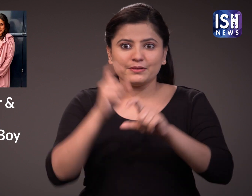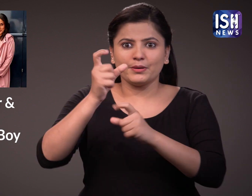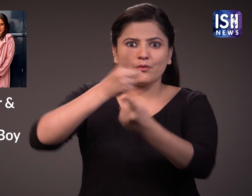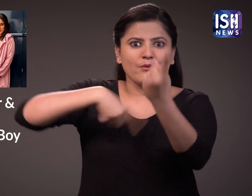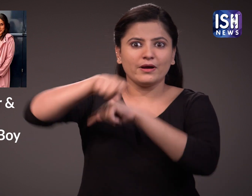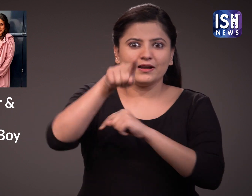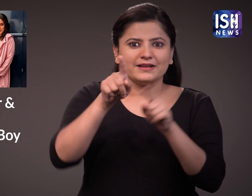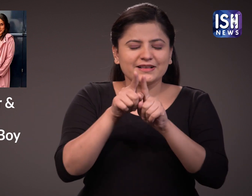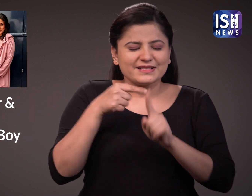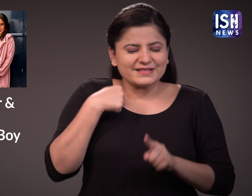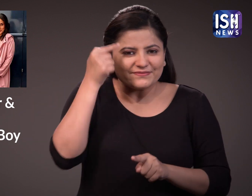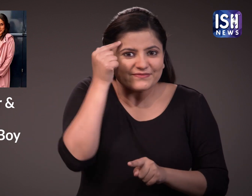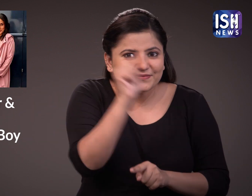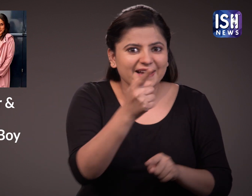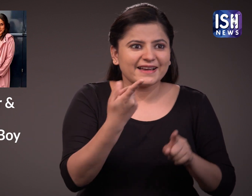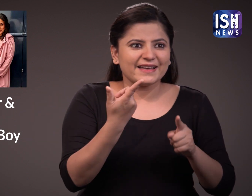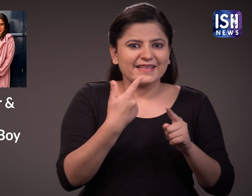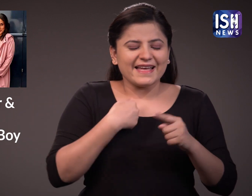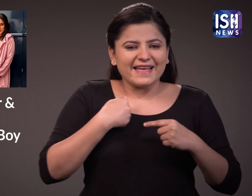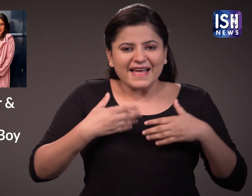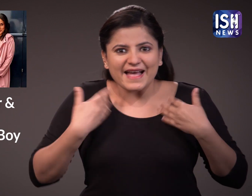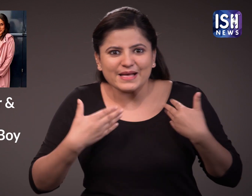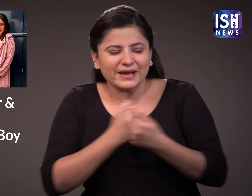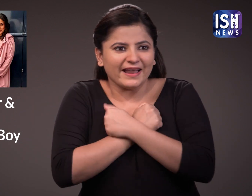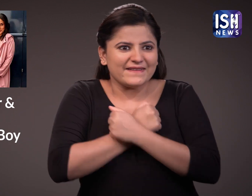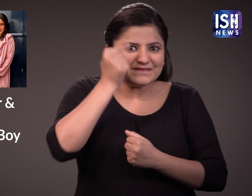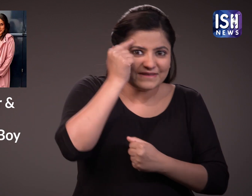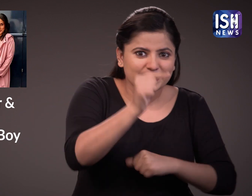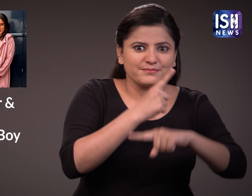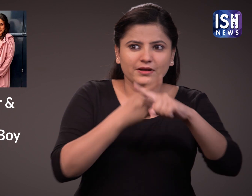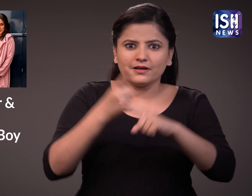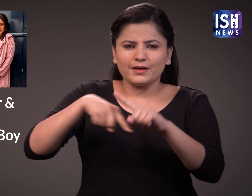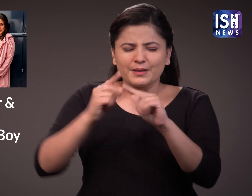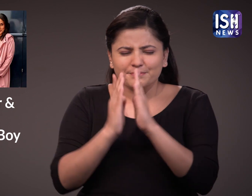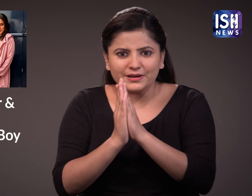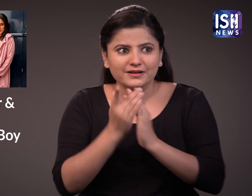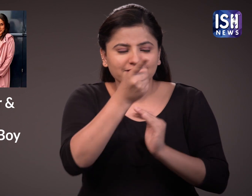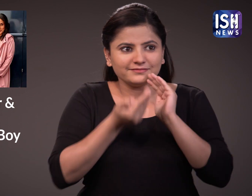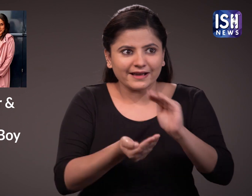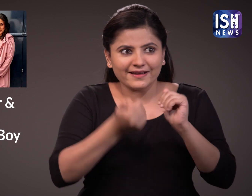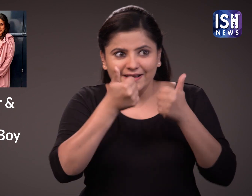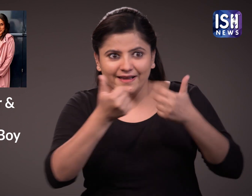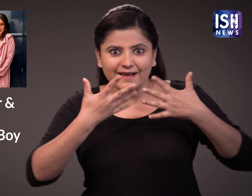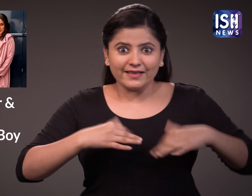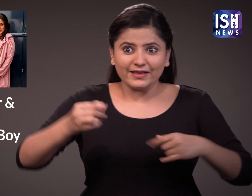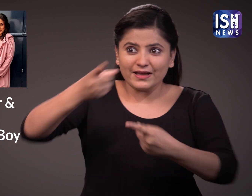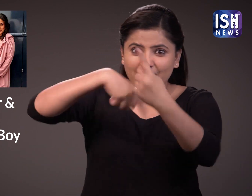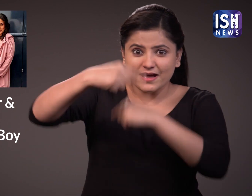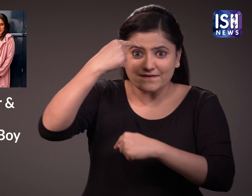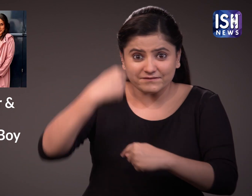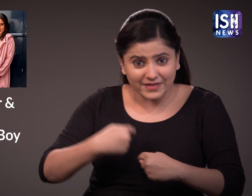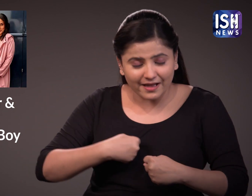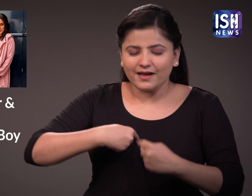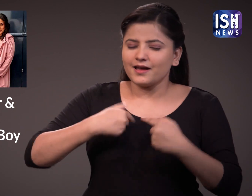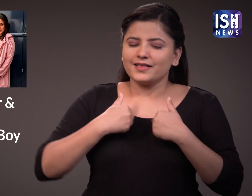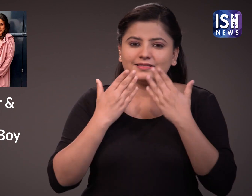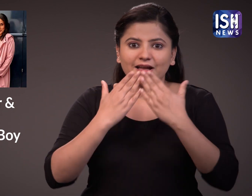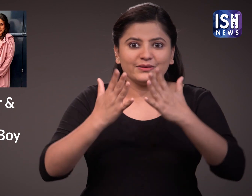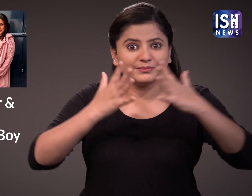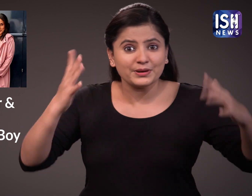Thank you to our well-wishers for their love and support.